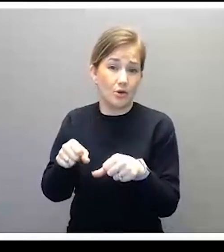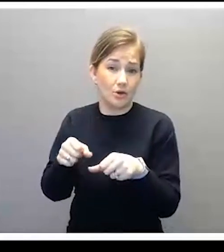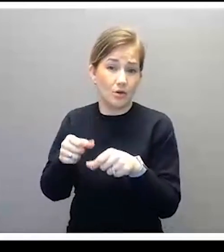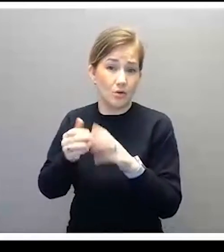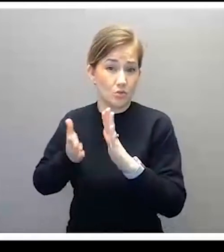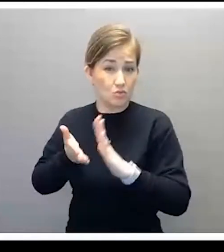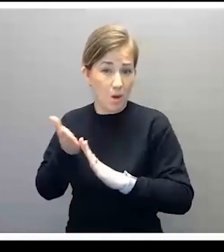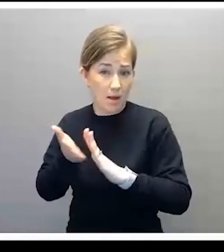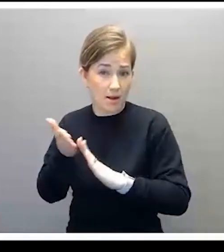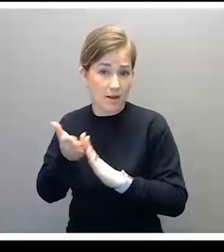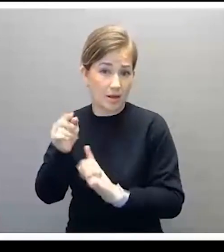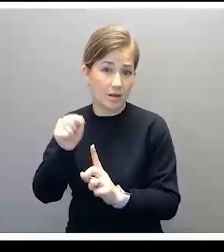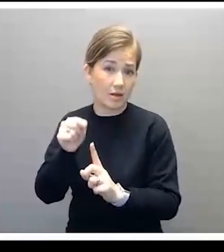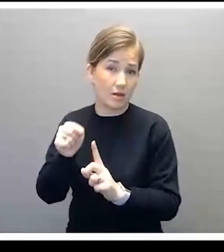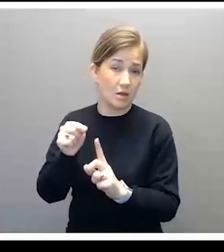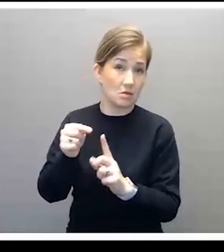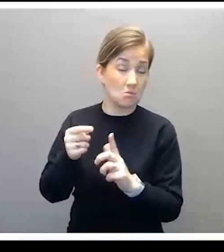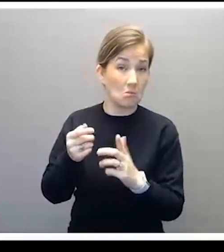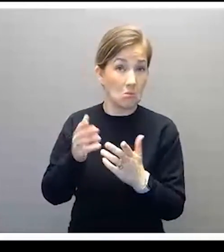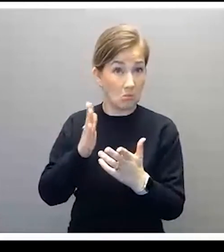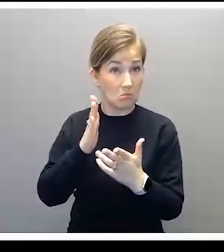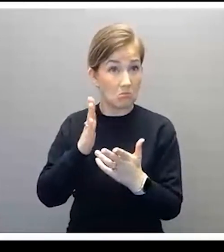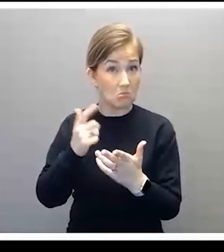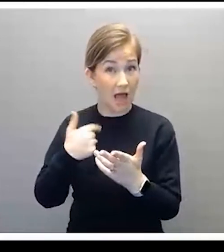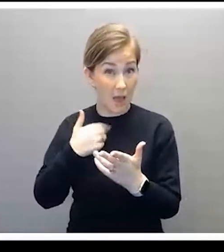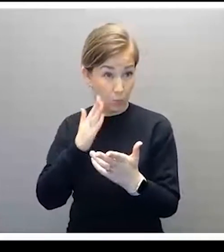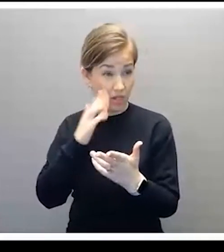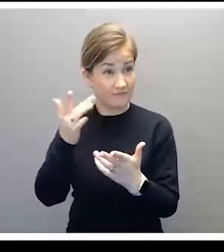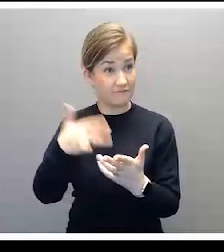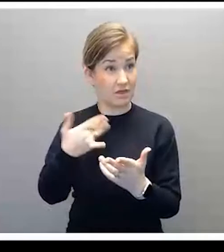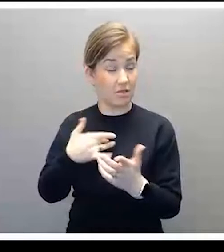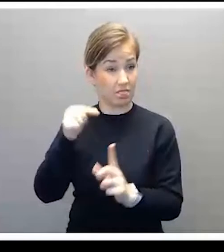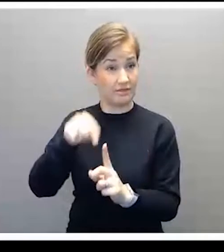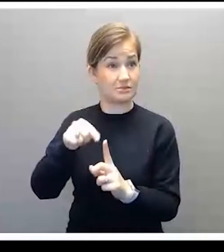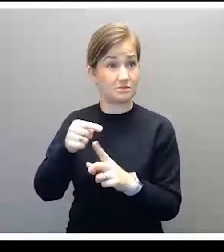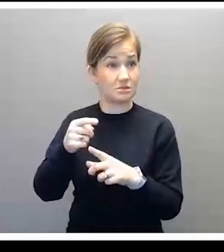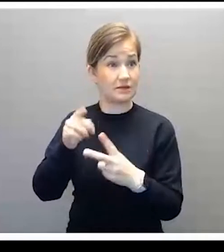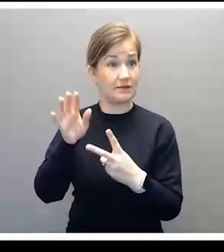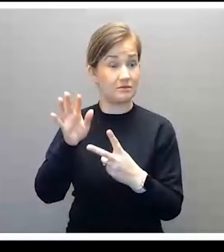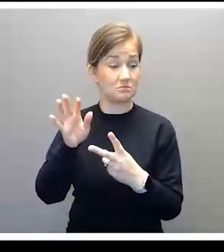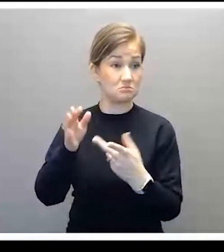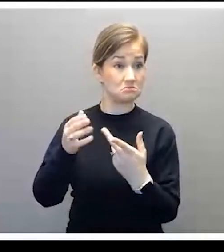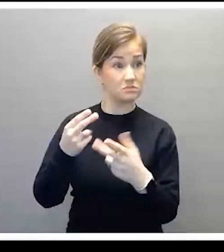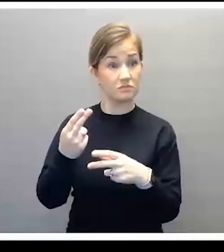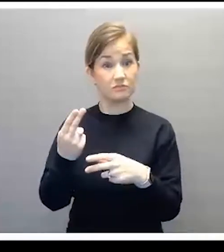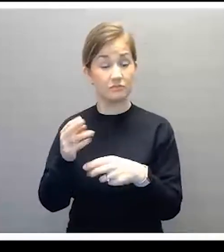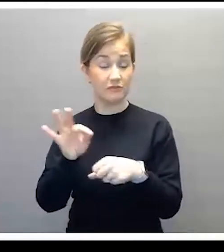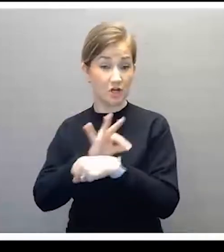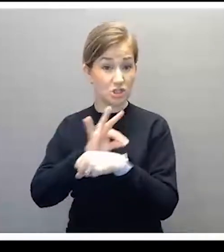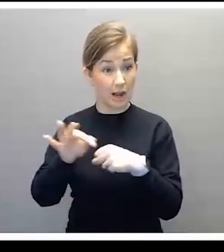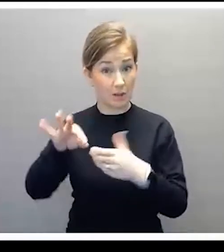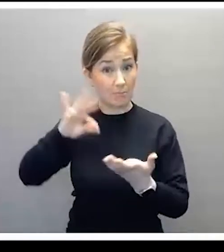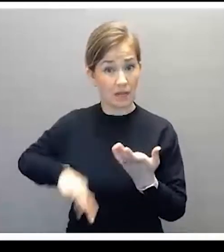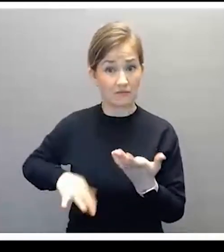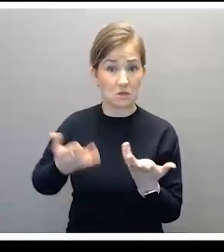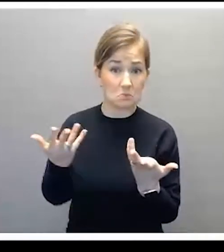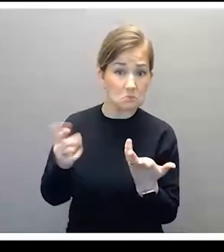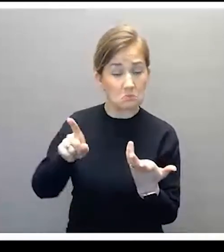that would want me to use this capability? Yeah, so, going back to kind of our comments on,